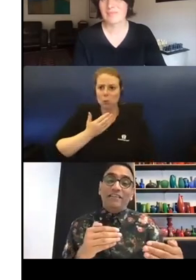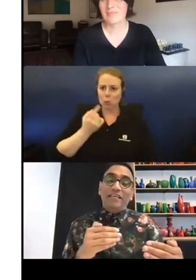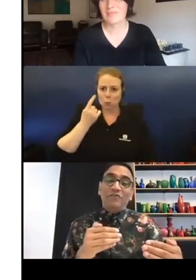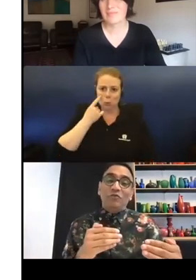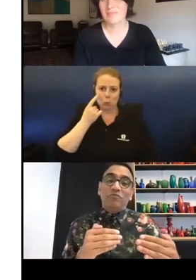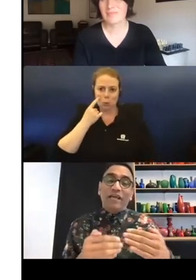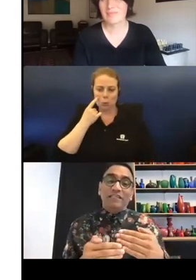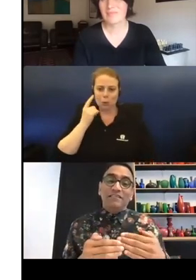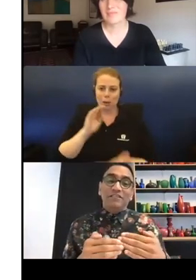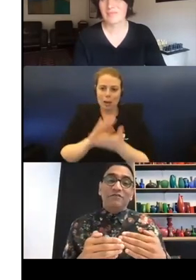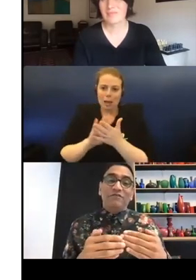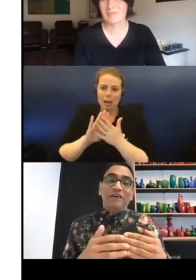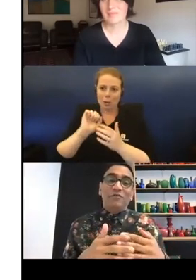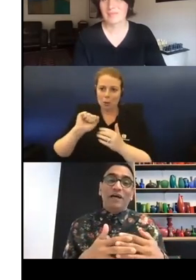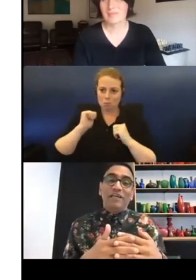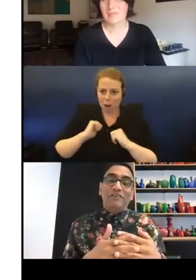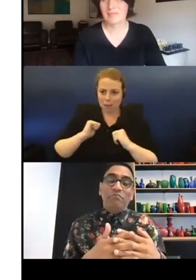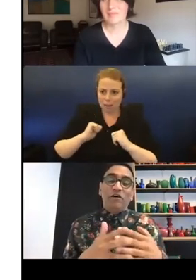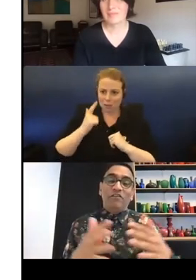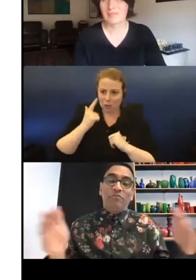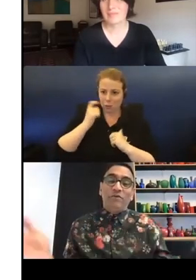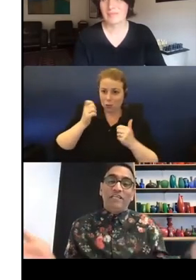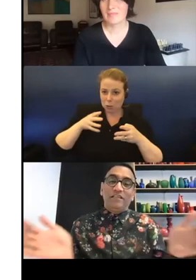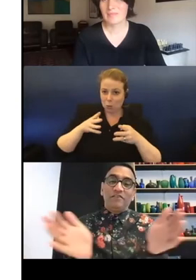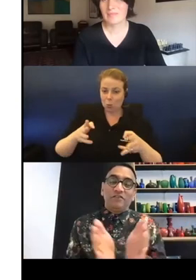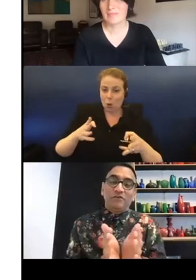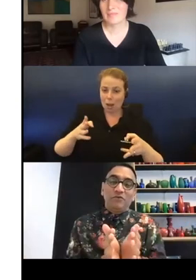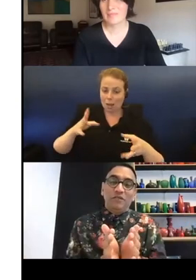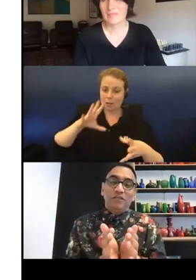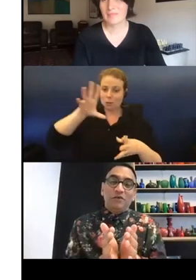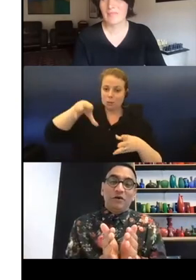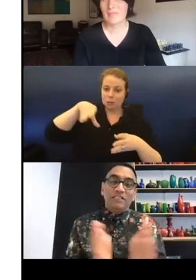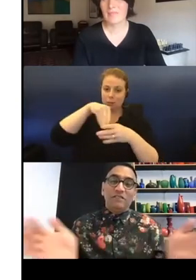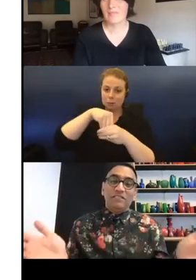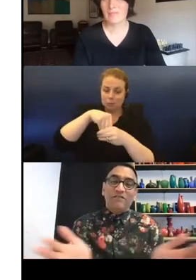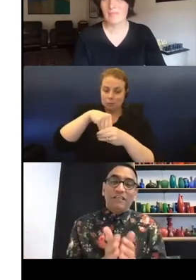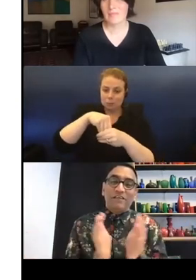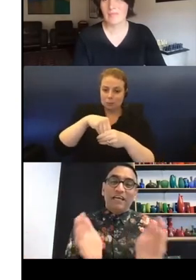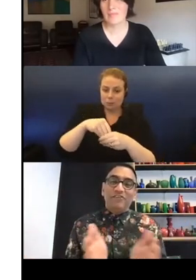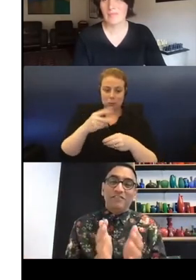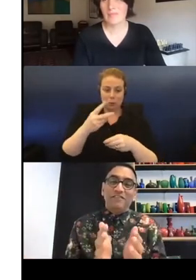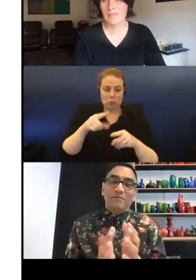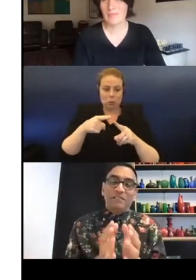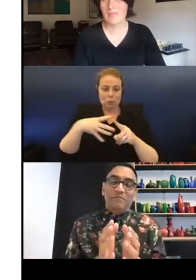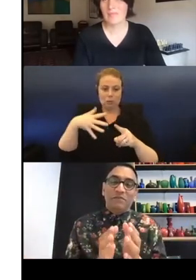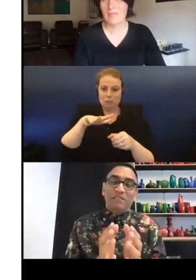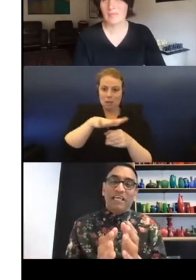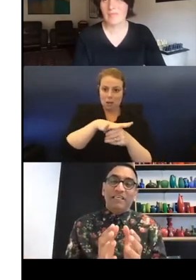your practice that you found a way of of bringing those two quite specific locations to together to